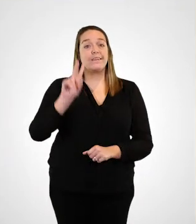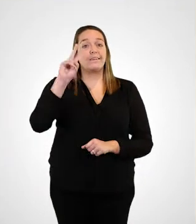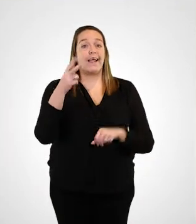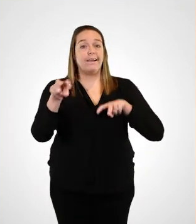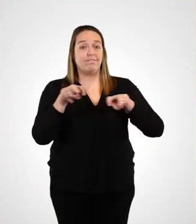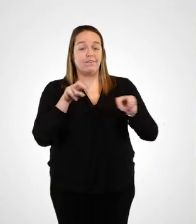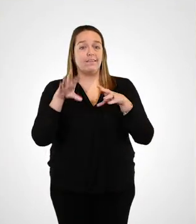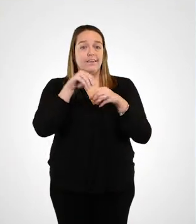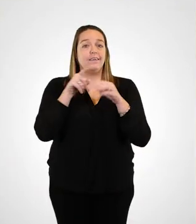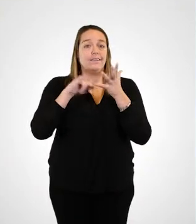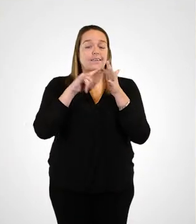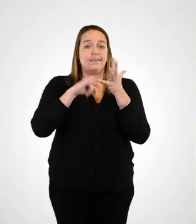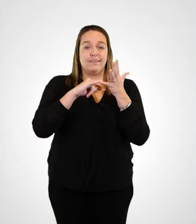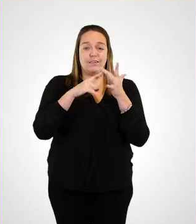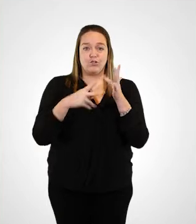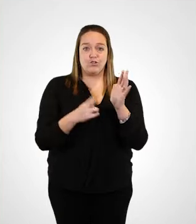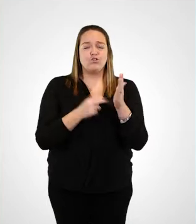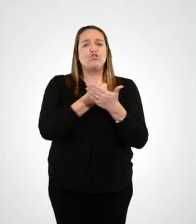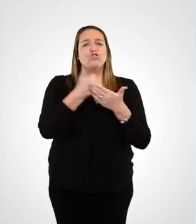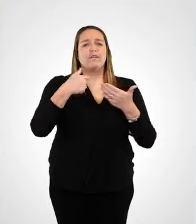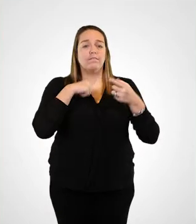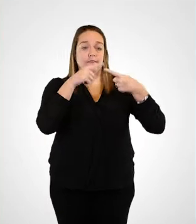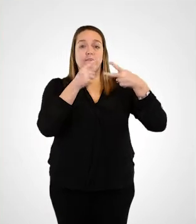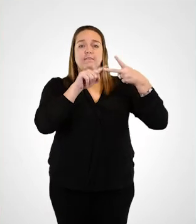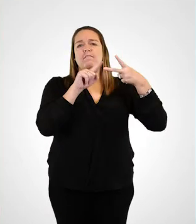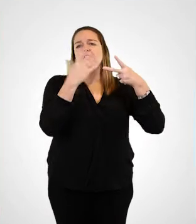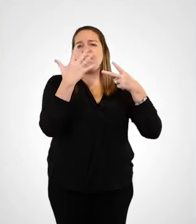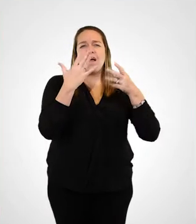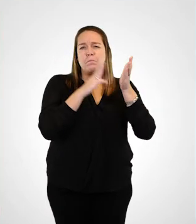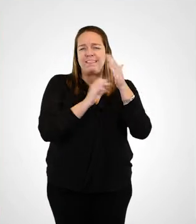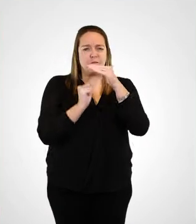As far as the second activity in the session, I usually spend five